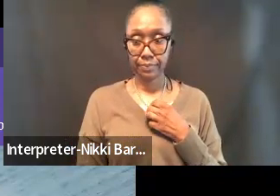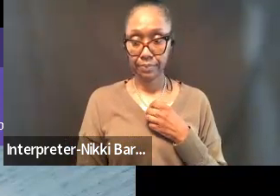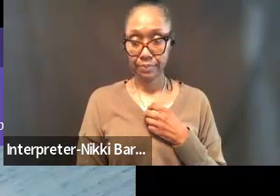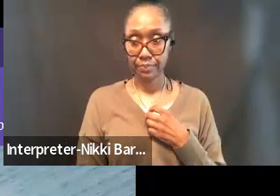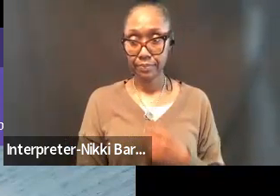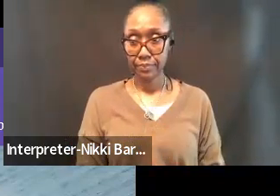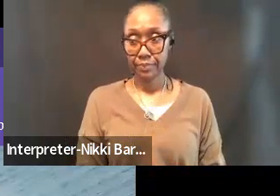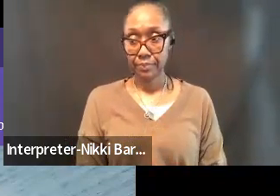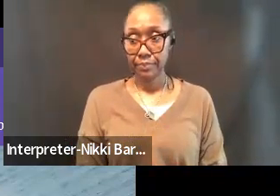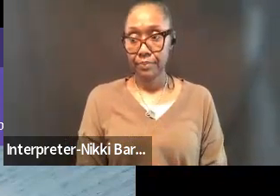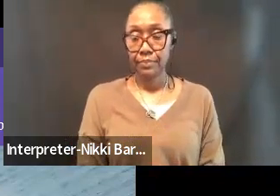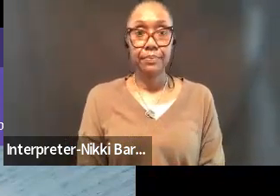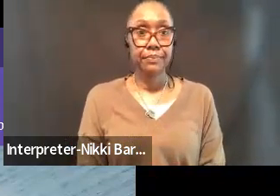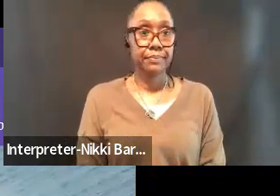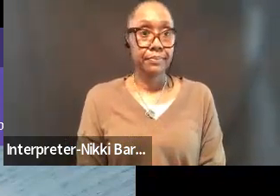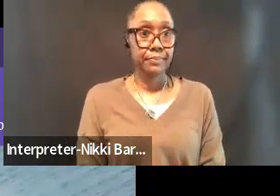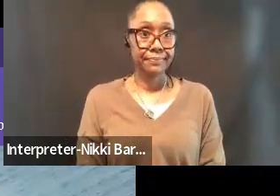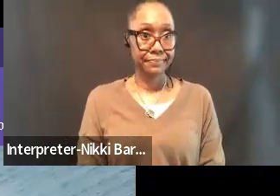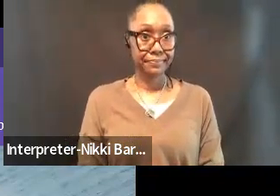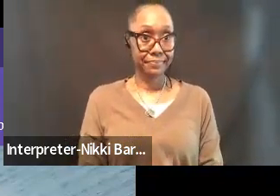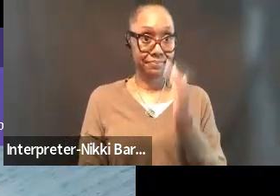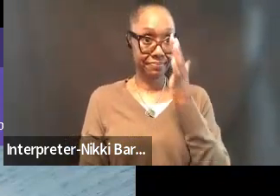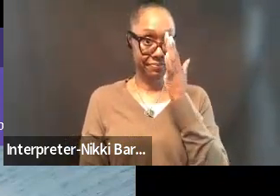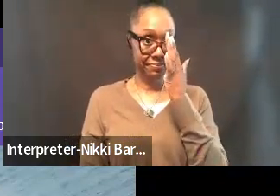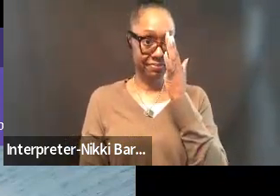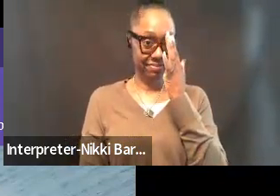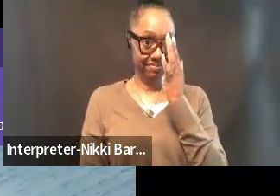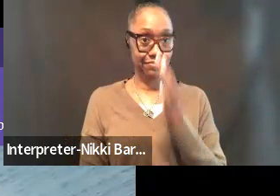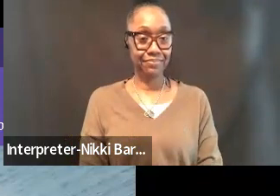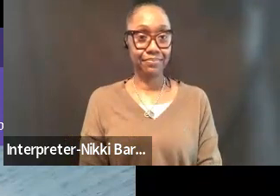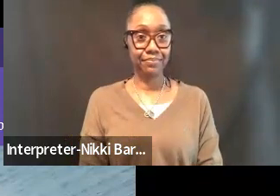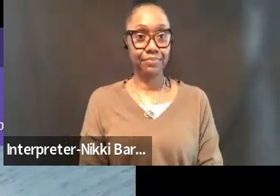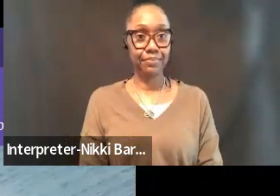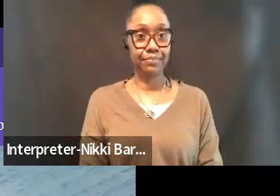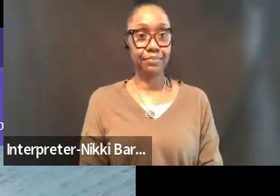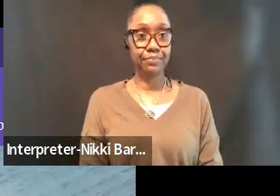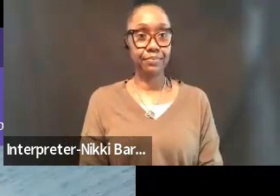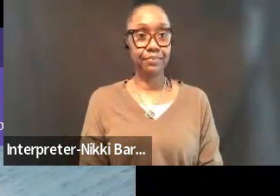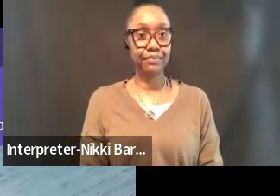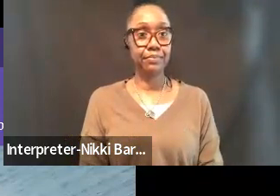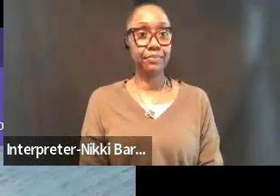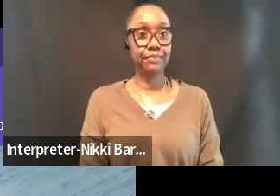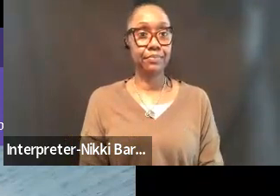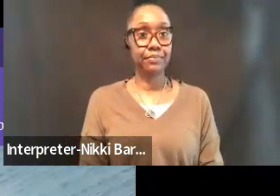We need a little help. Luckily, there's a solution. Welcome to Simply Said.